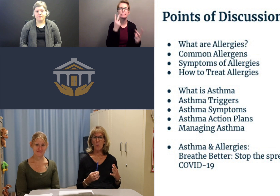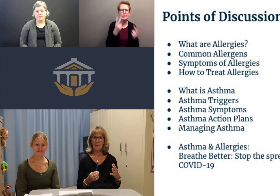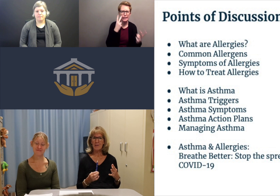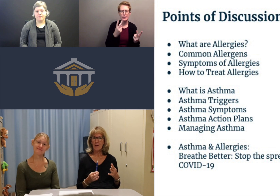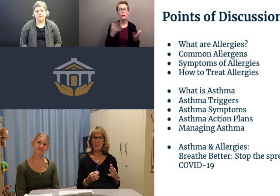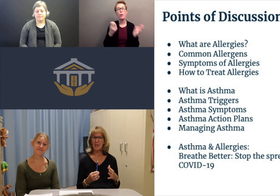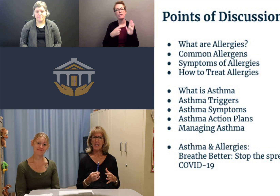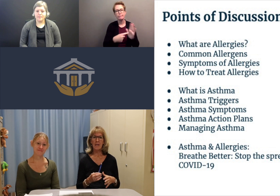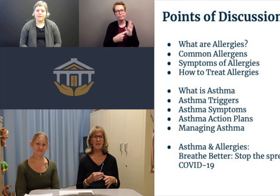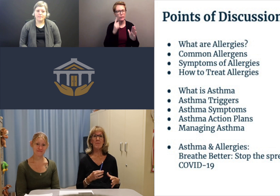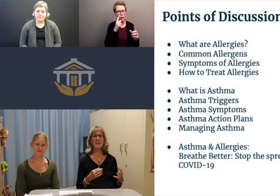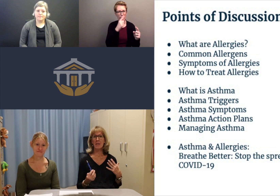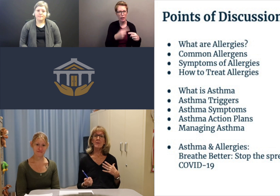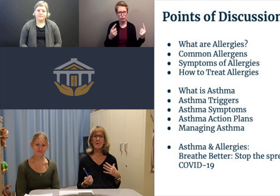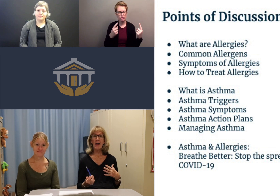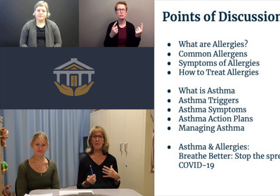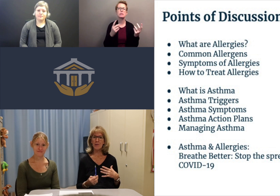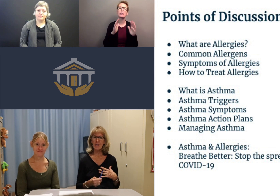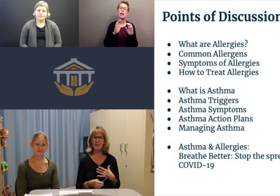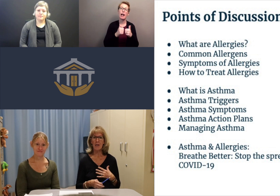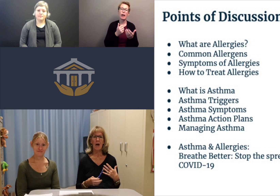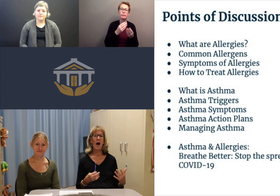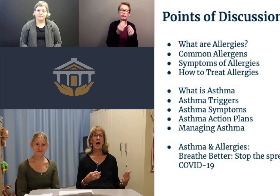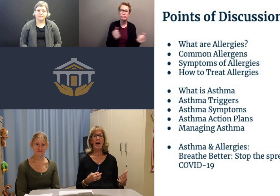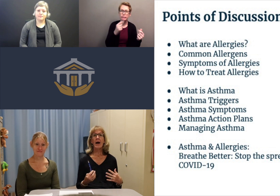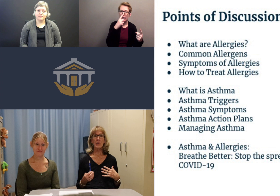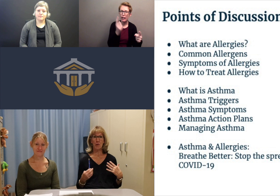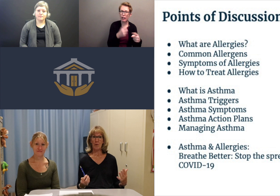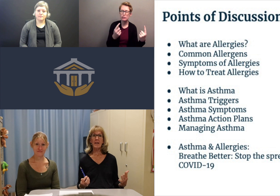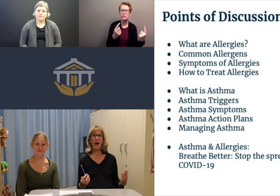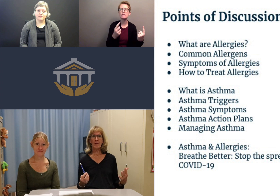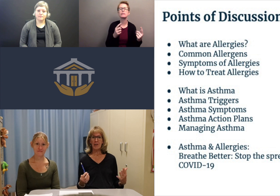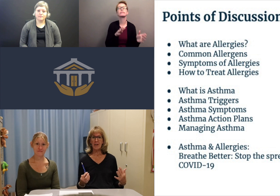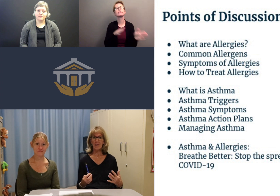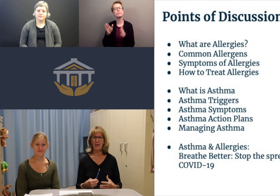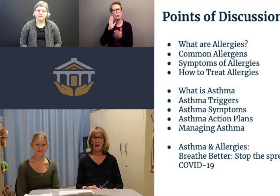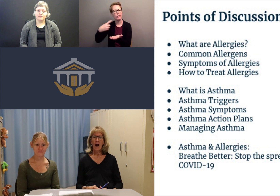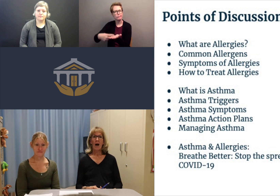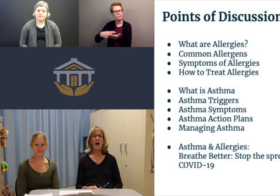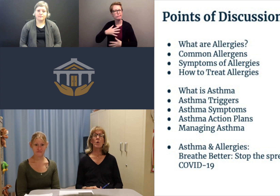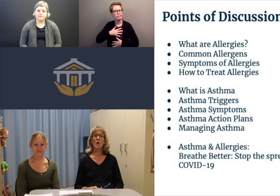ones that you'll see. Some of the symptoms of allergies. How do you treat allergies? We'll also